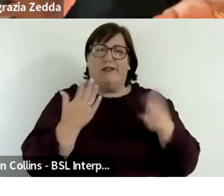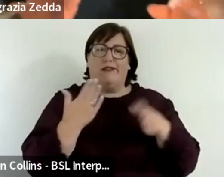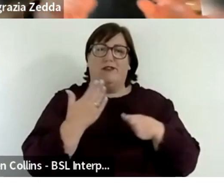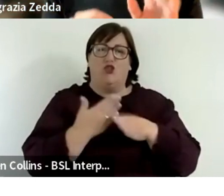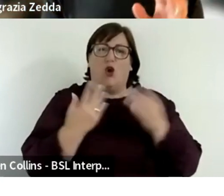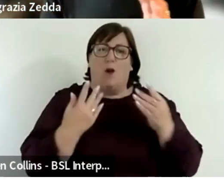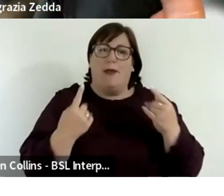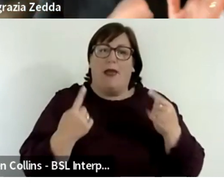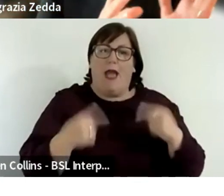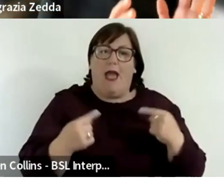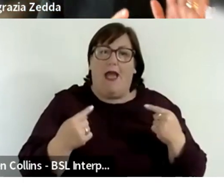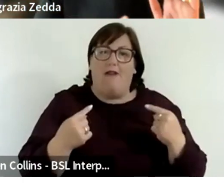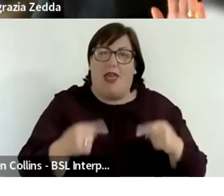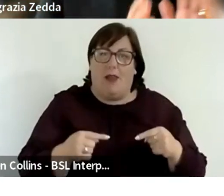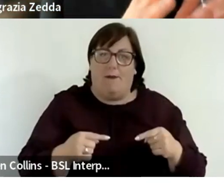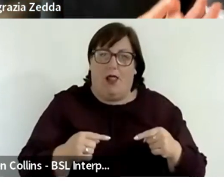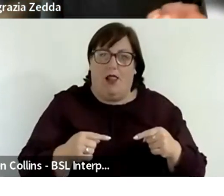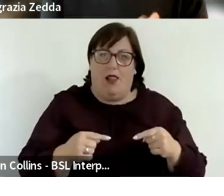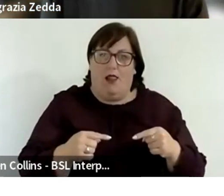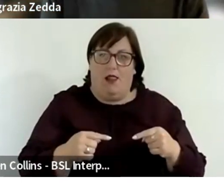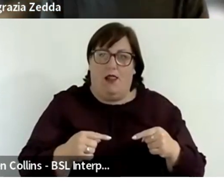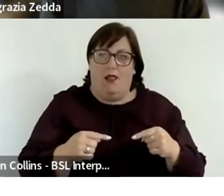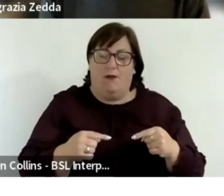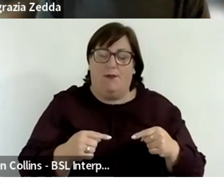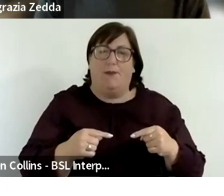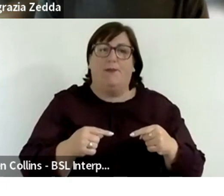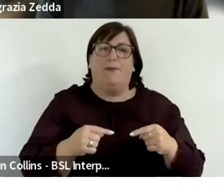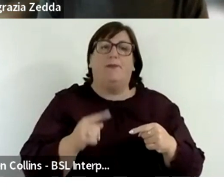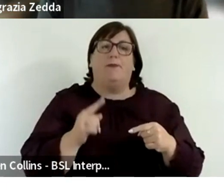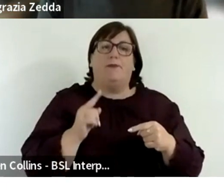divided in the work for our Supply Chain which